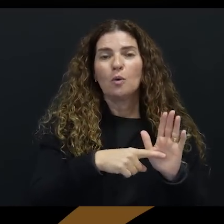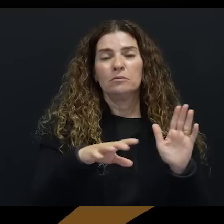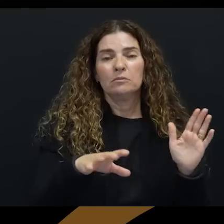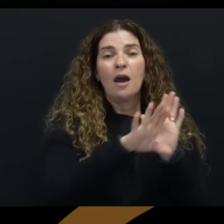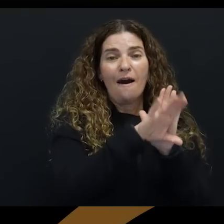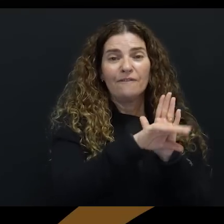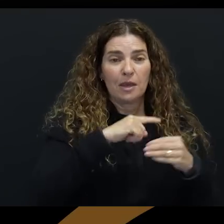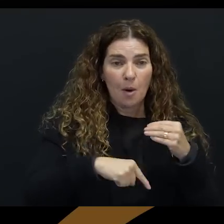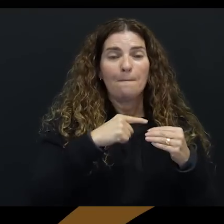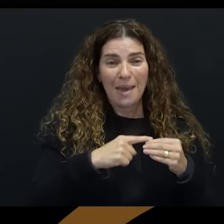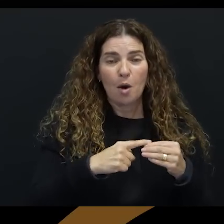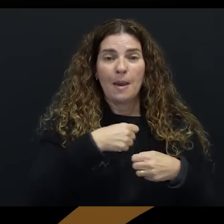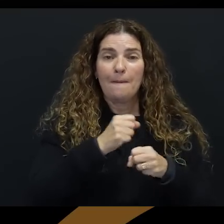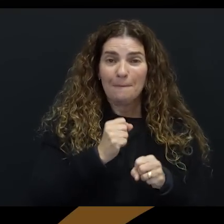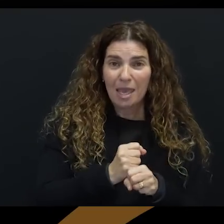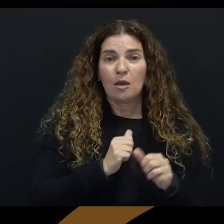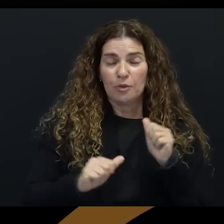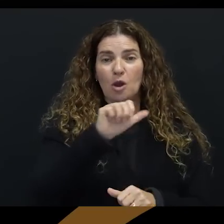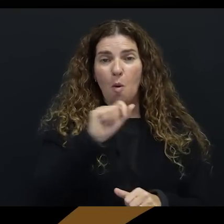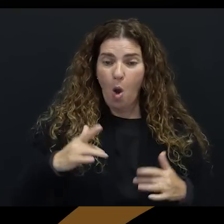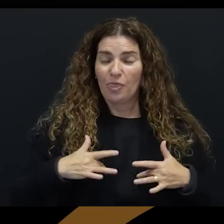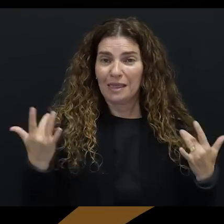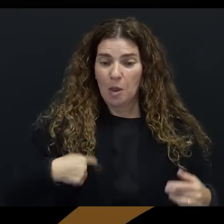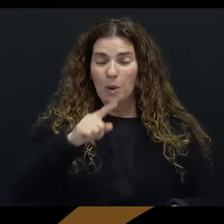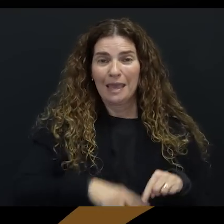which showcases the innovative casting process for this hit series,